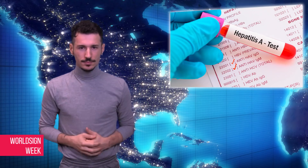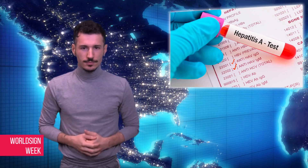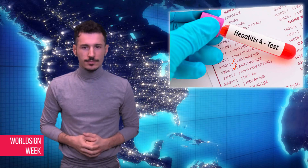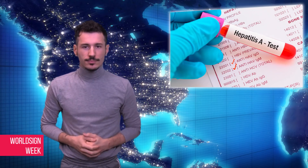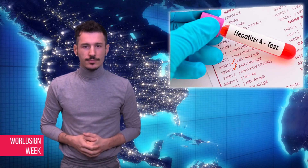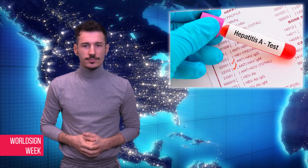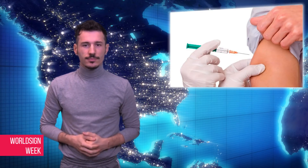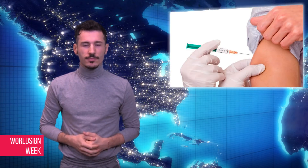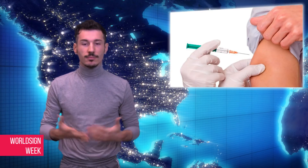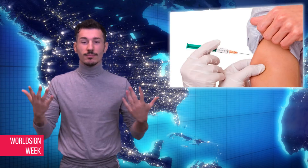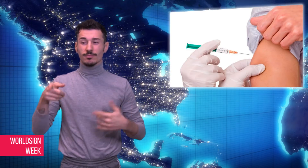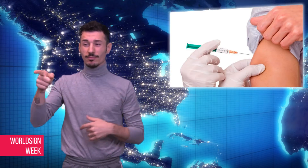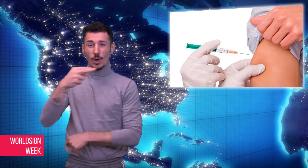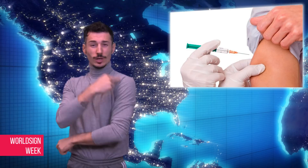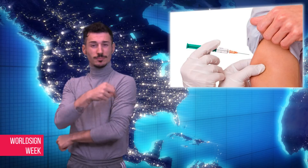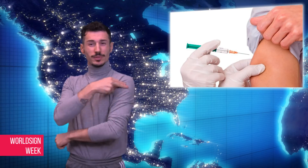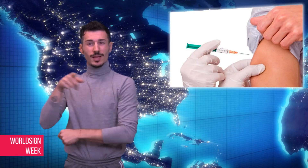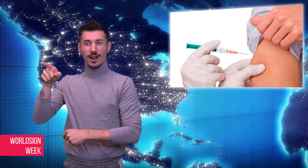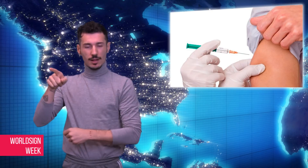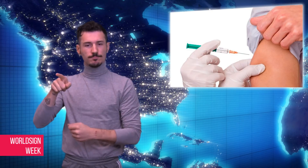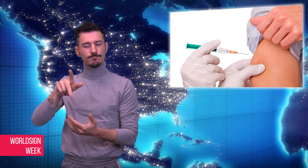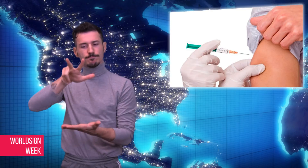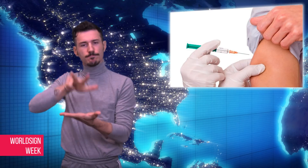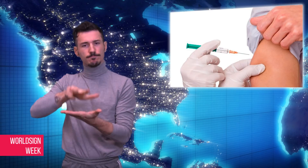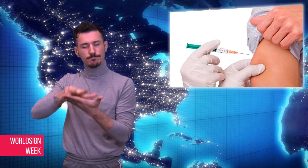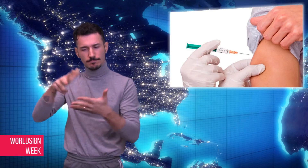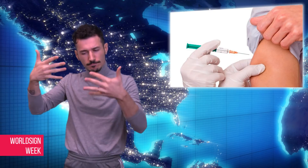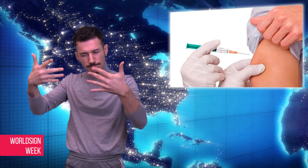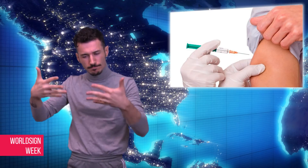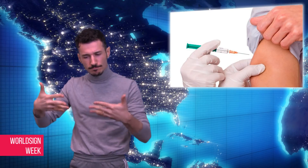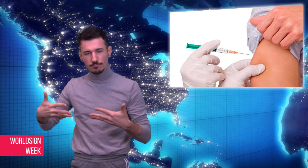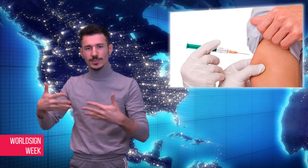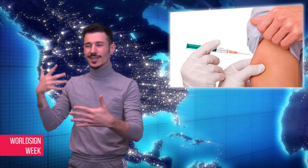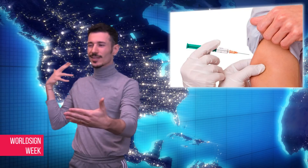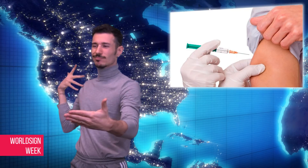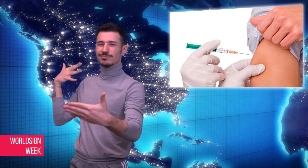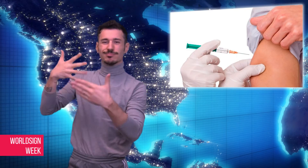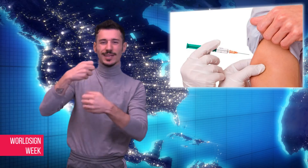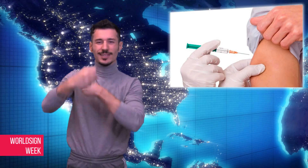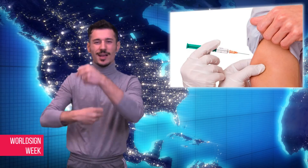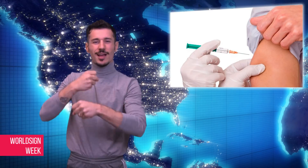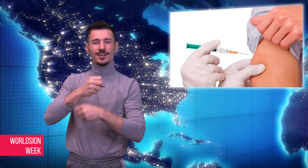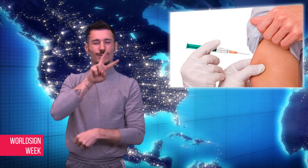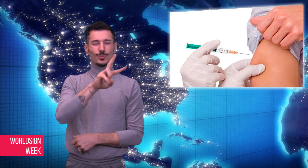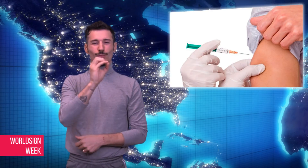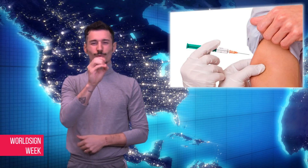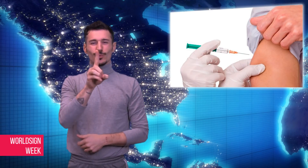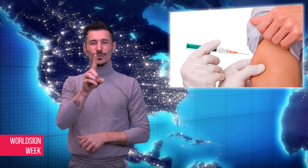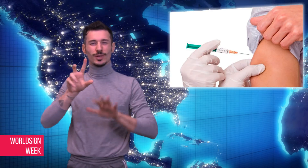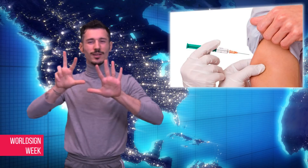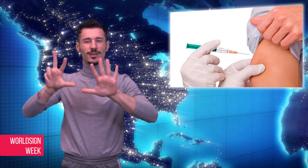There has been 24 confirmed hepatitis A cases in